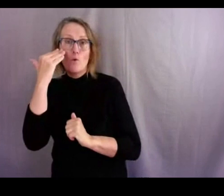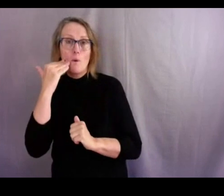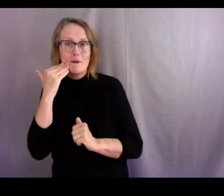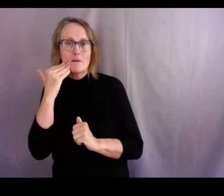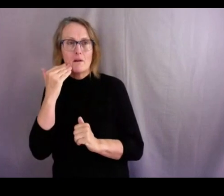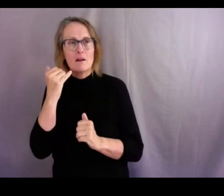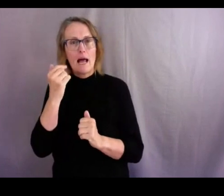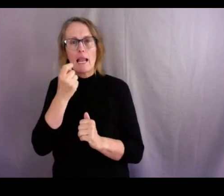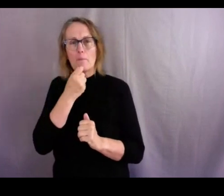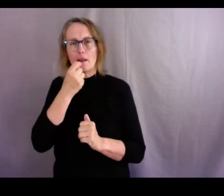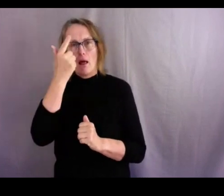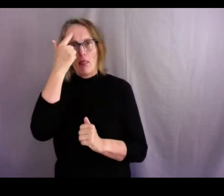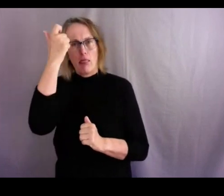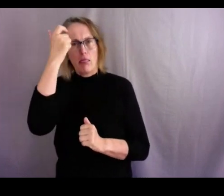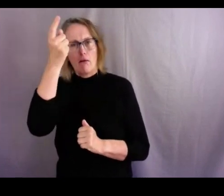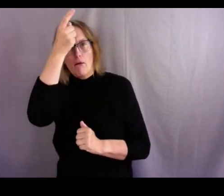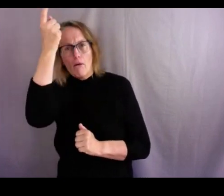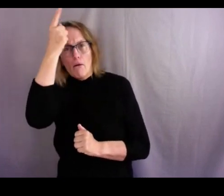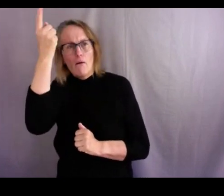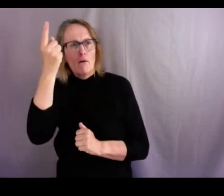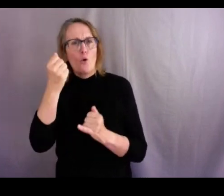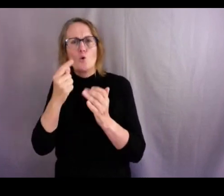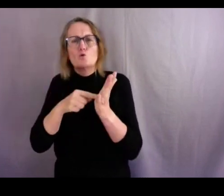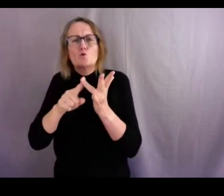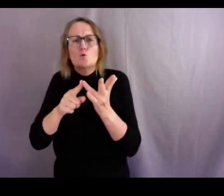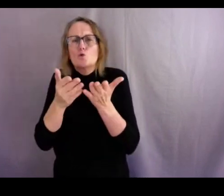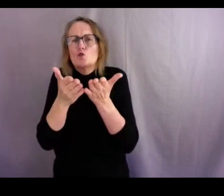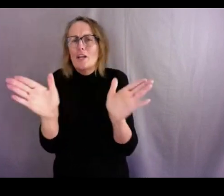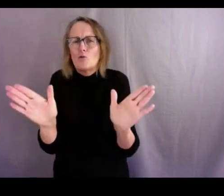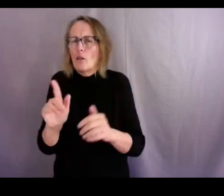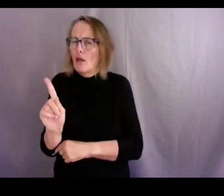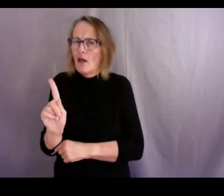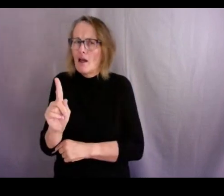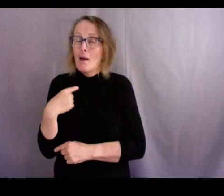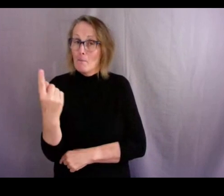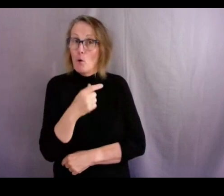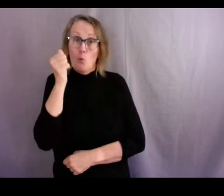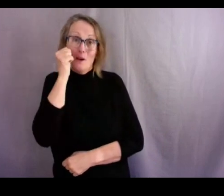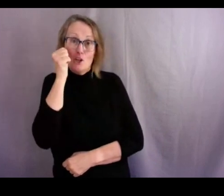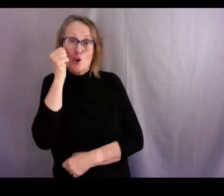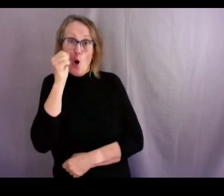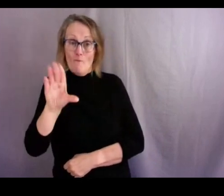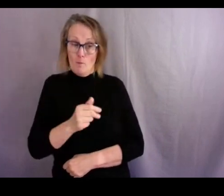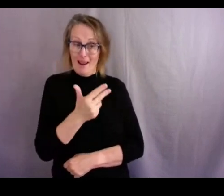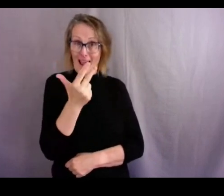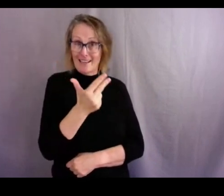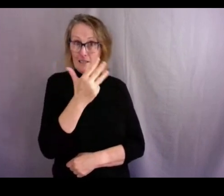We are fortunate in this case to know the name of the woman painted in an early work of 1891 or '92.